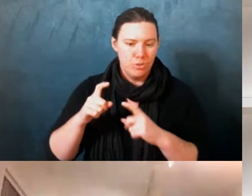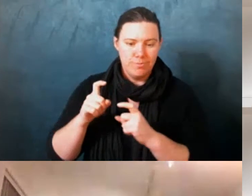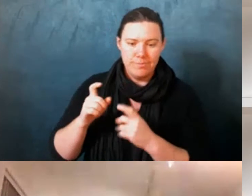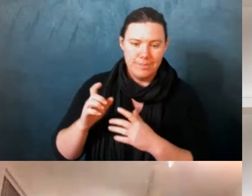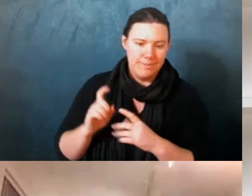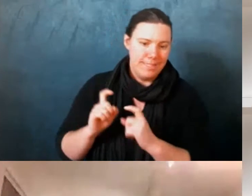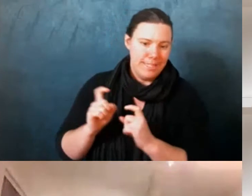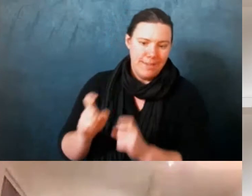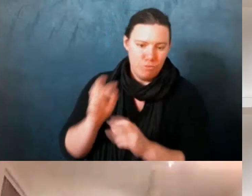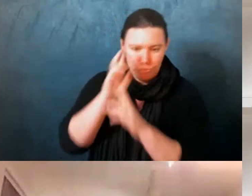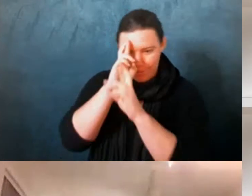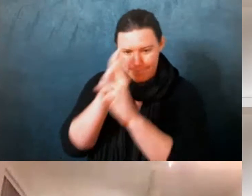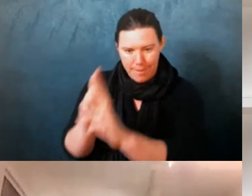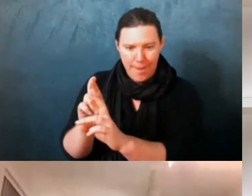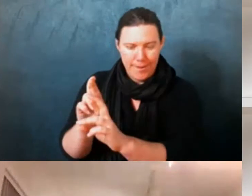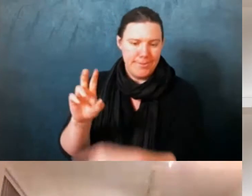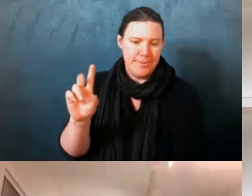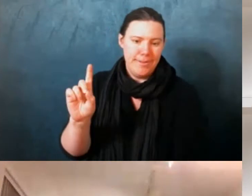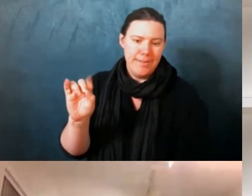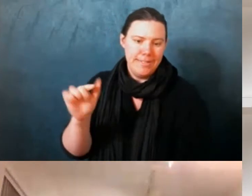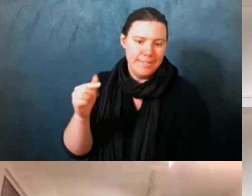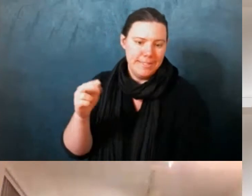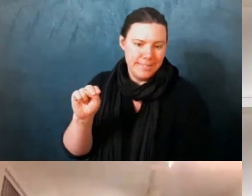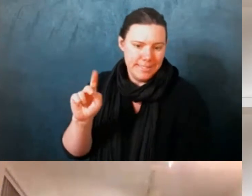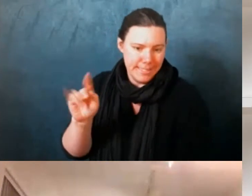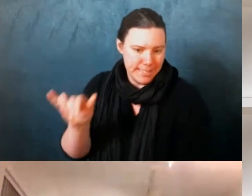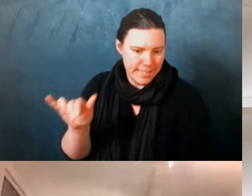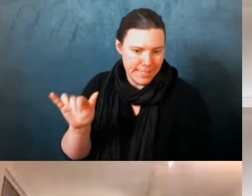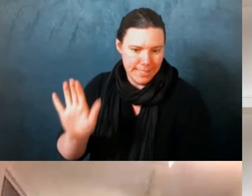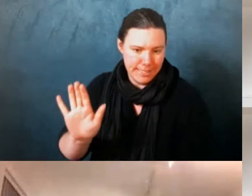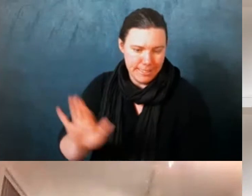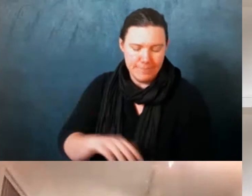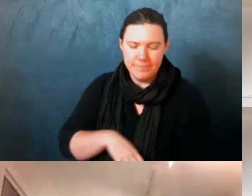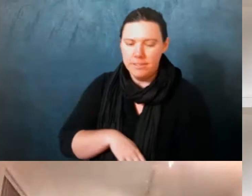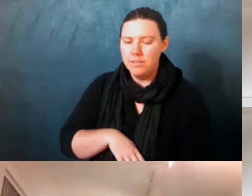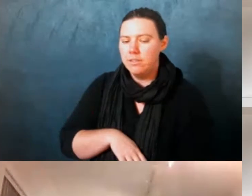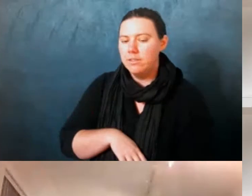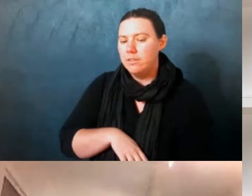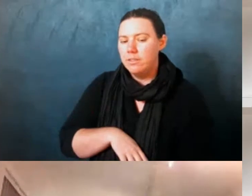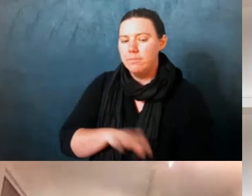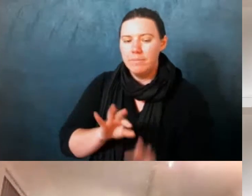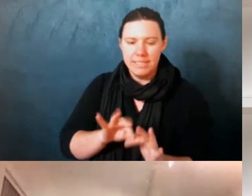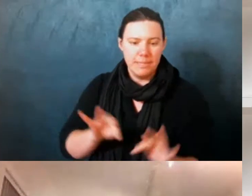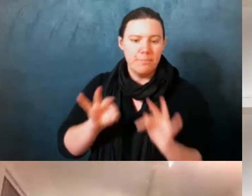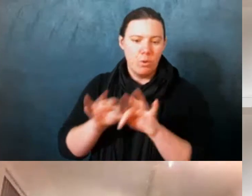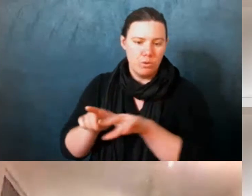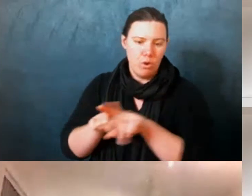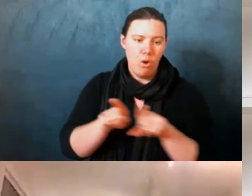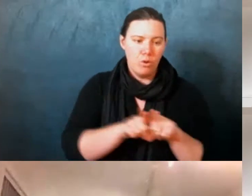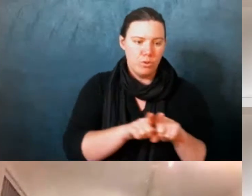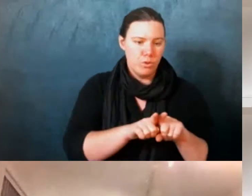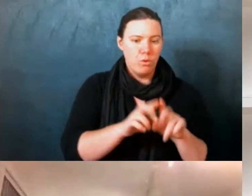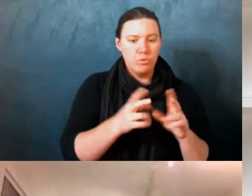and dignity to people. But I think it's an important thing to look at, just the mental wellbeing of our providers